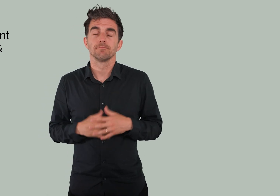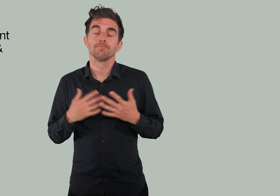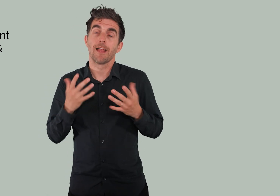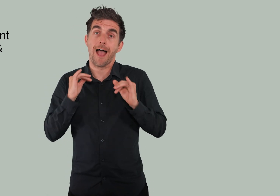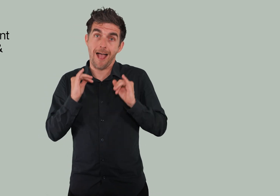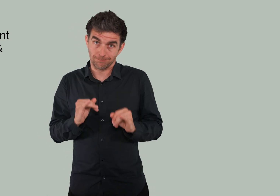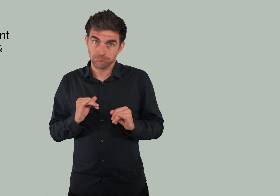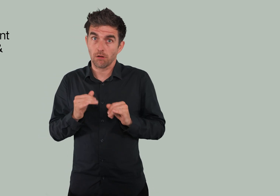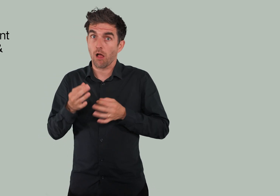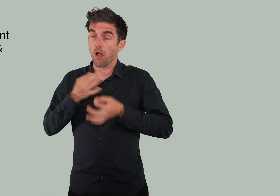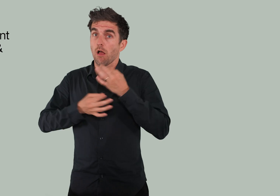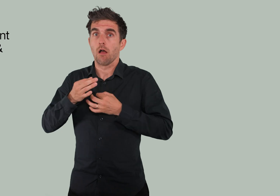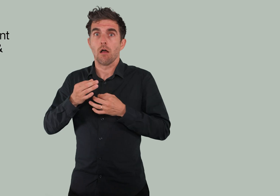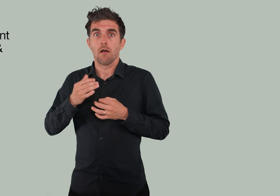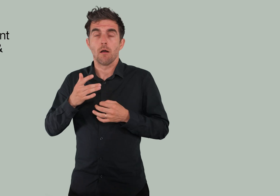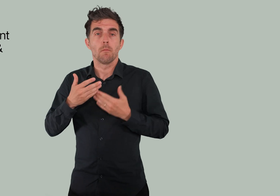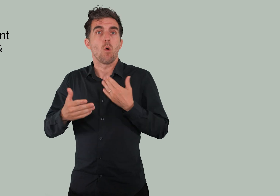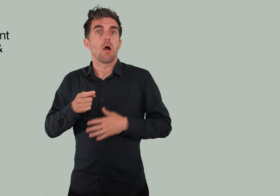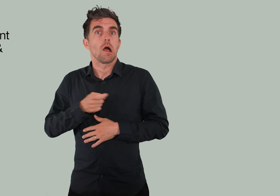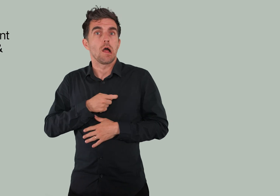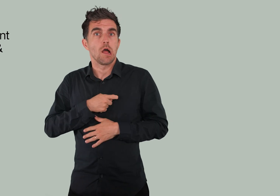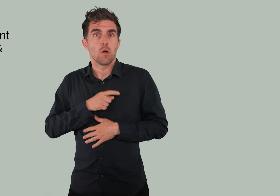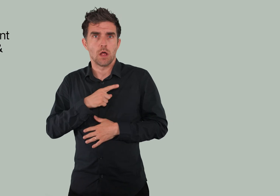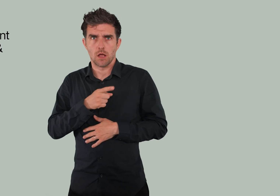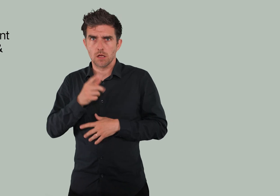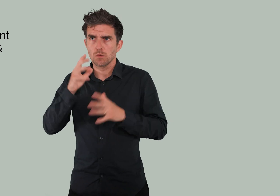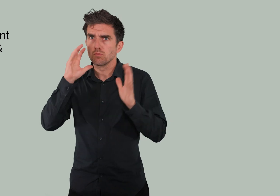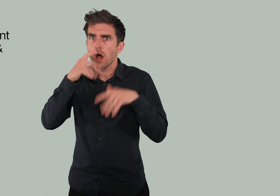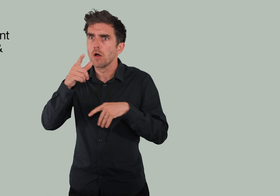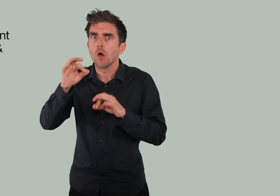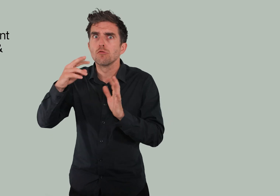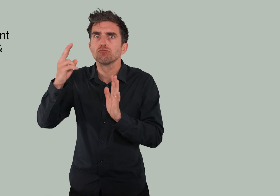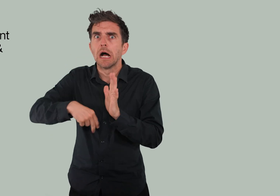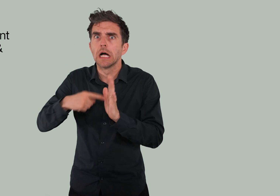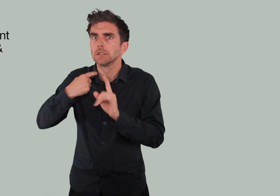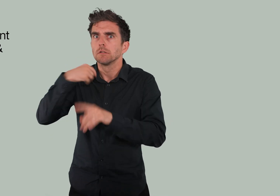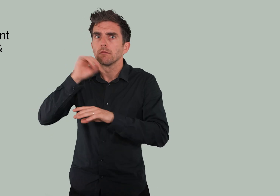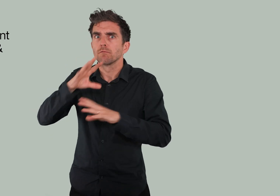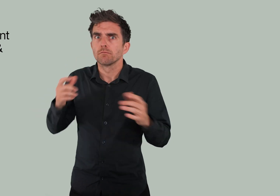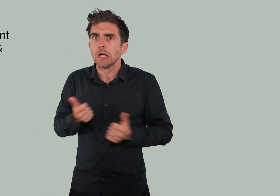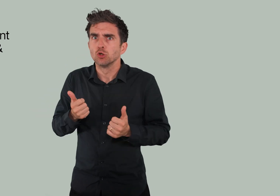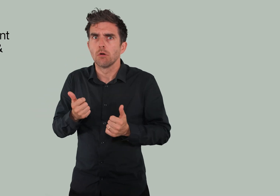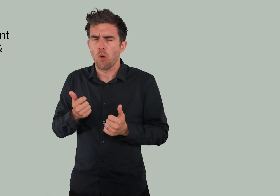However, it can cause anxiety as customers worry the assessor hasn’t reviewed their case,